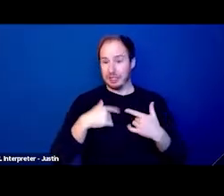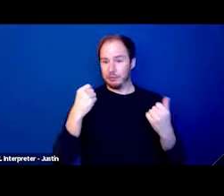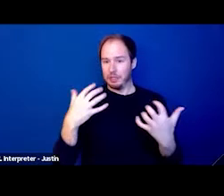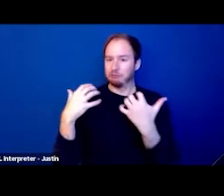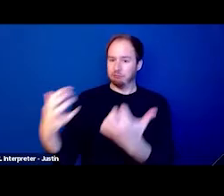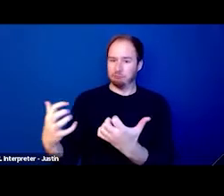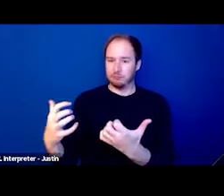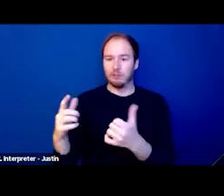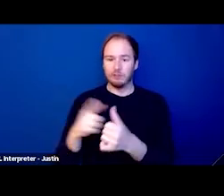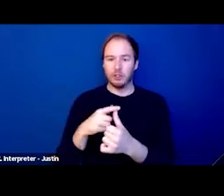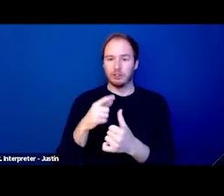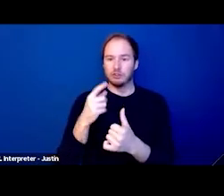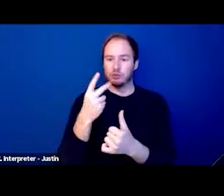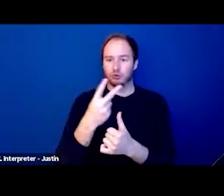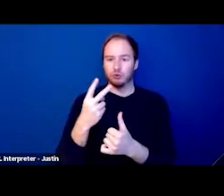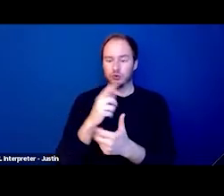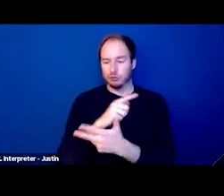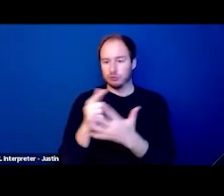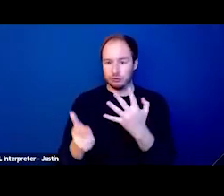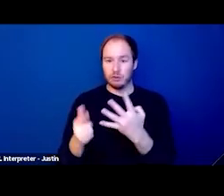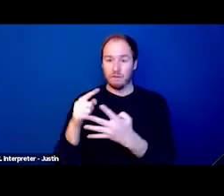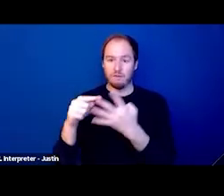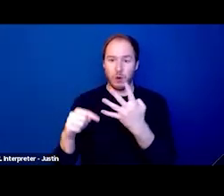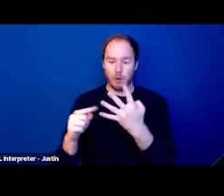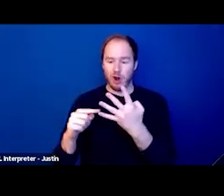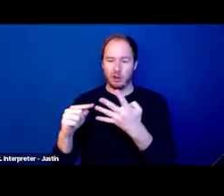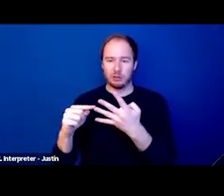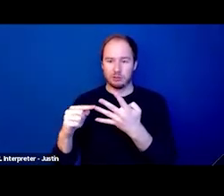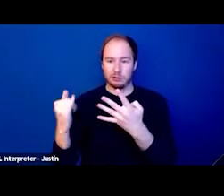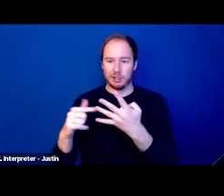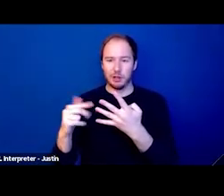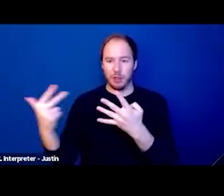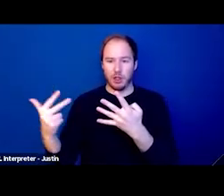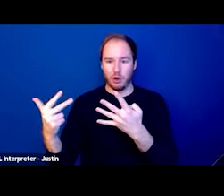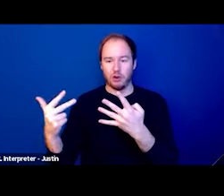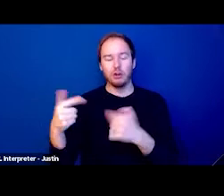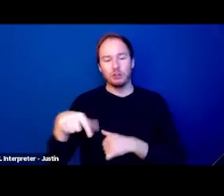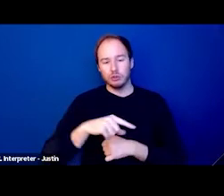We are really excited because this is a four-part series where you are learning about best practices